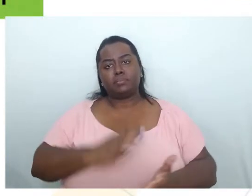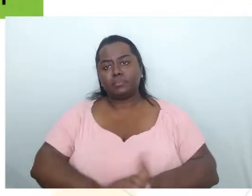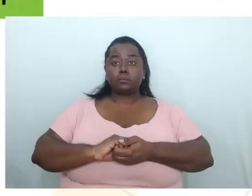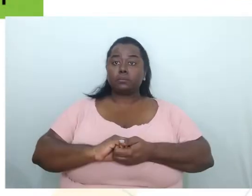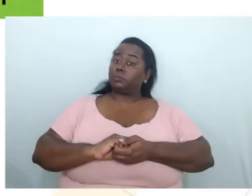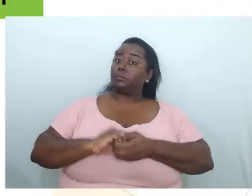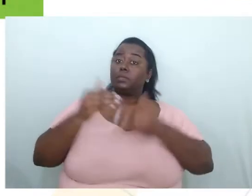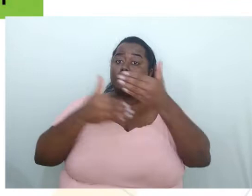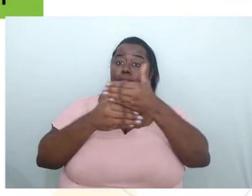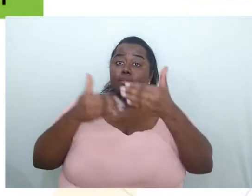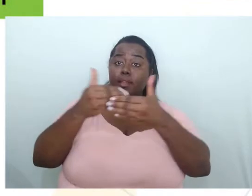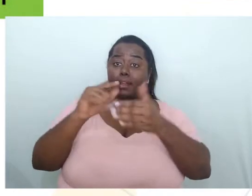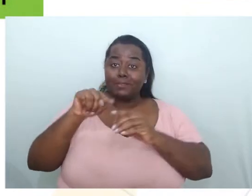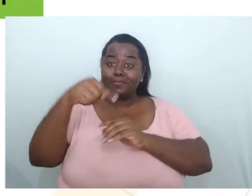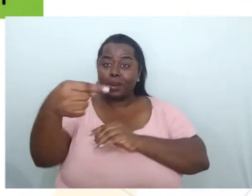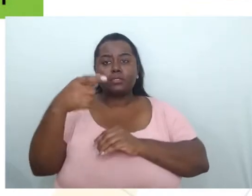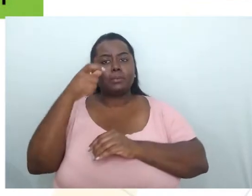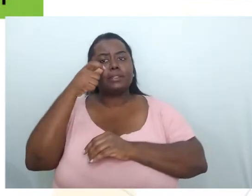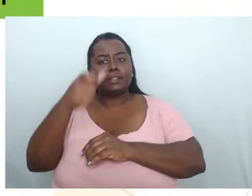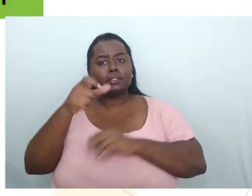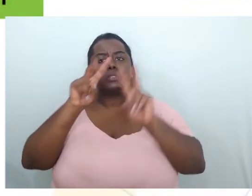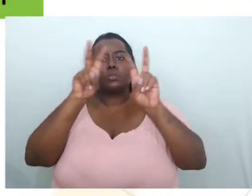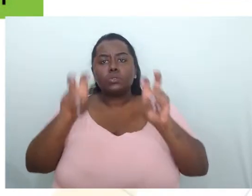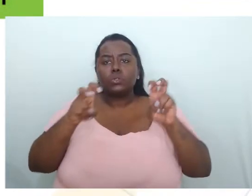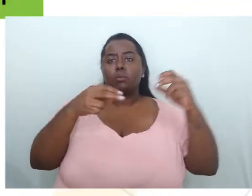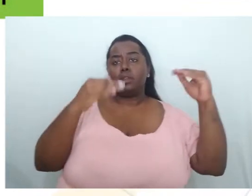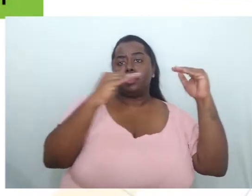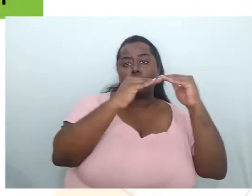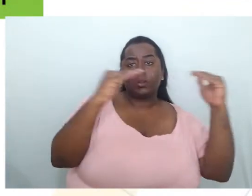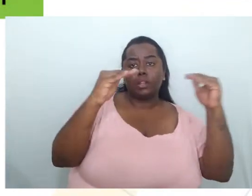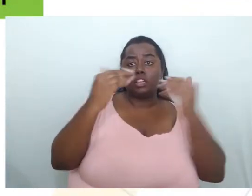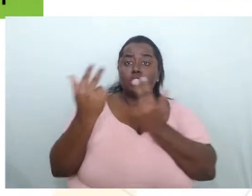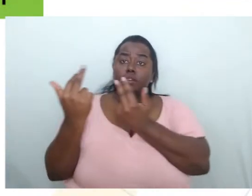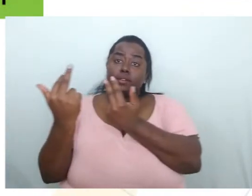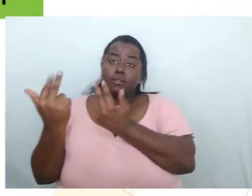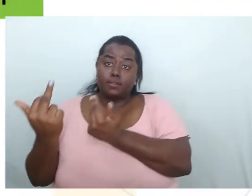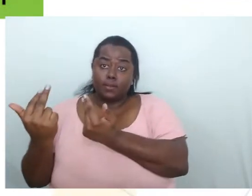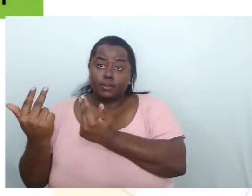interesting slide about equality and equity you know I'll give you an example